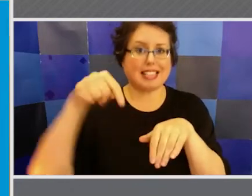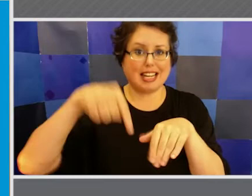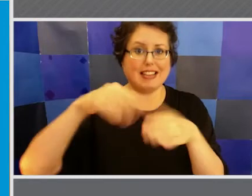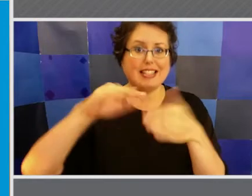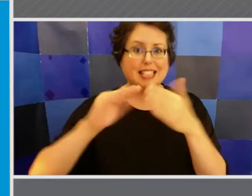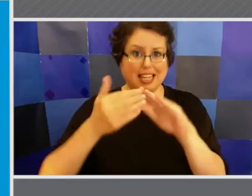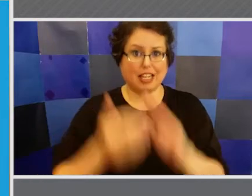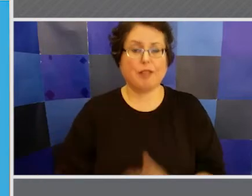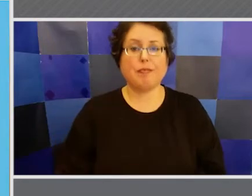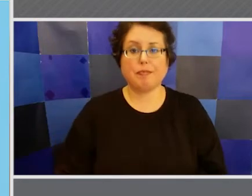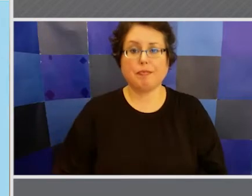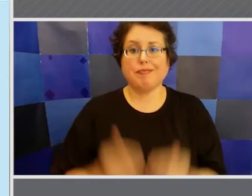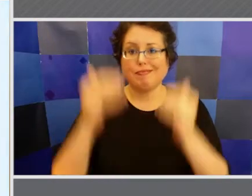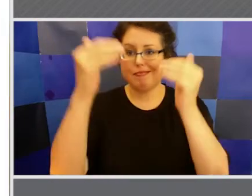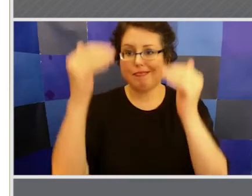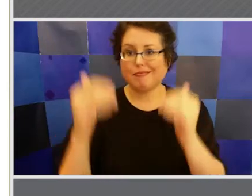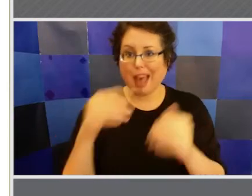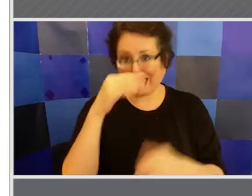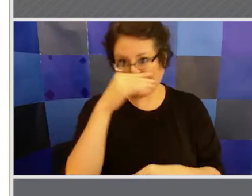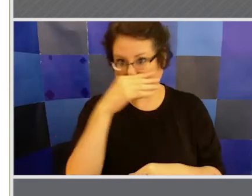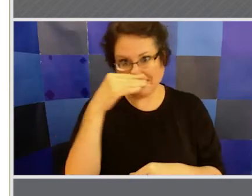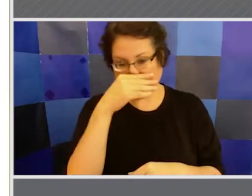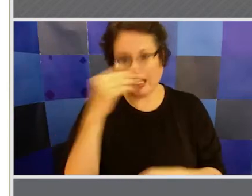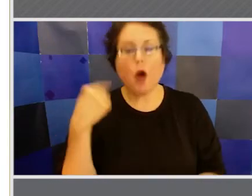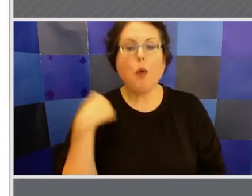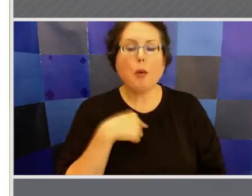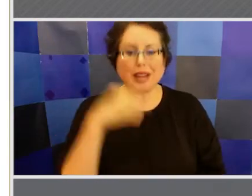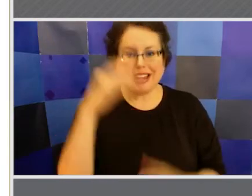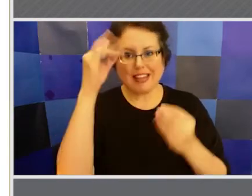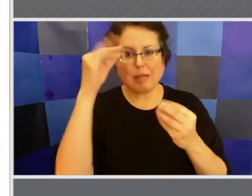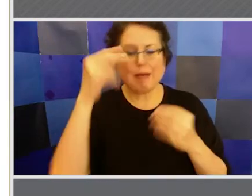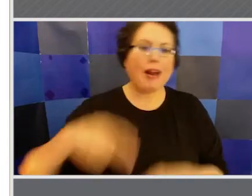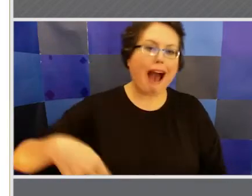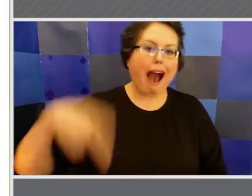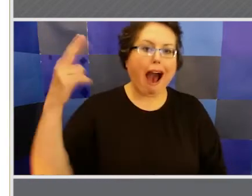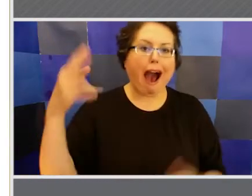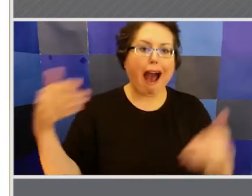You know when we think about sort of high level the strategies and you know it's really